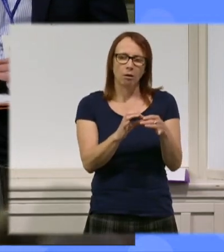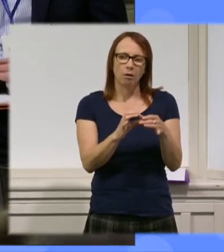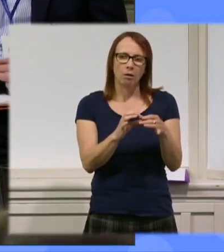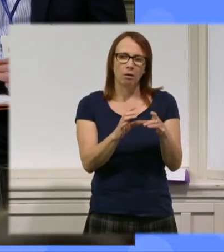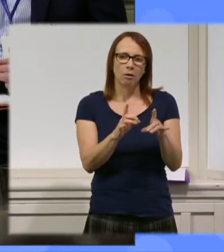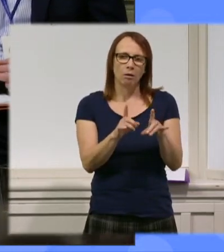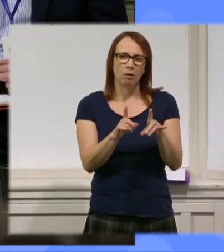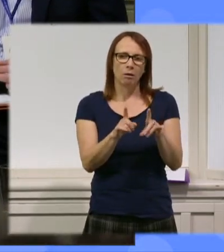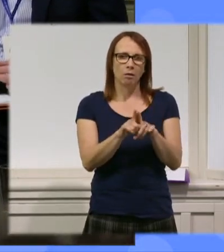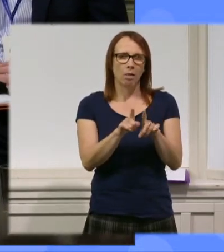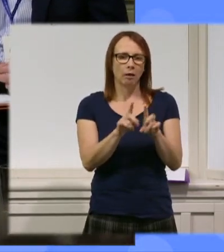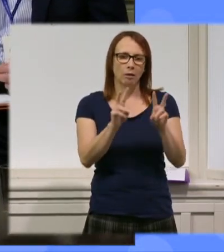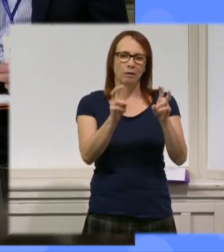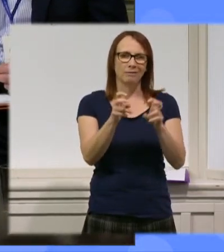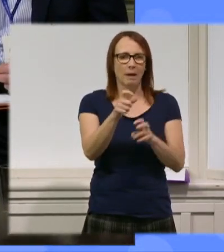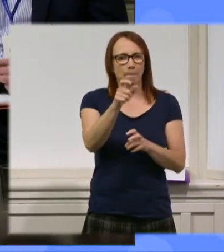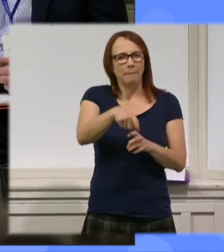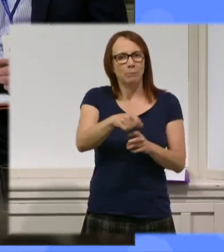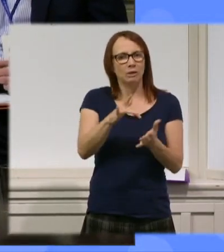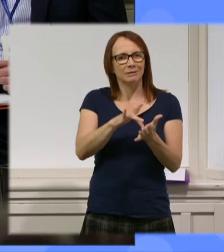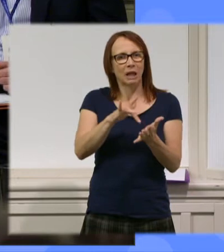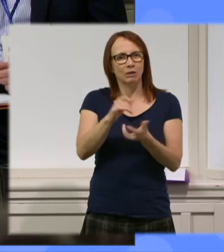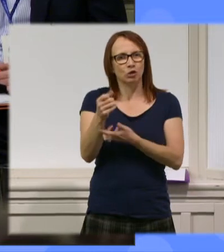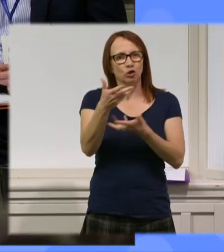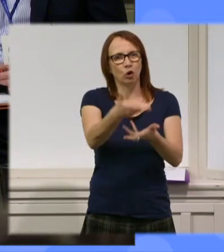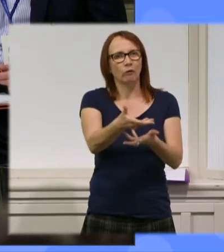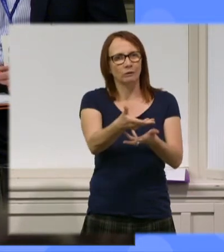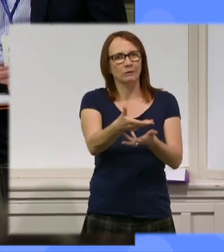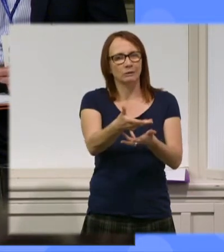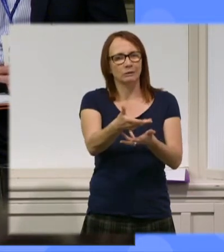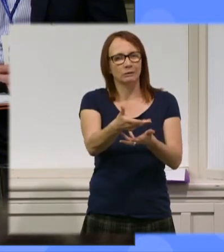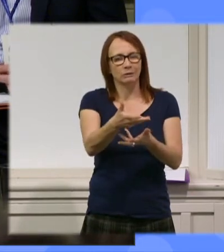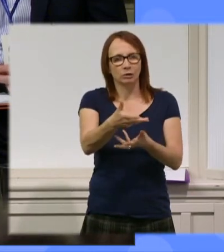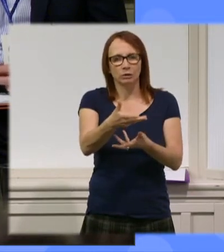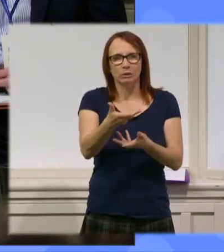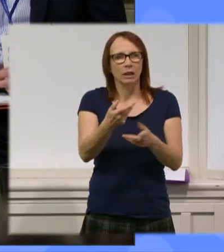people-centered services and learning a lot from the new social security agency